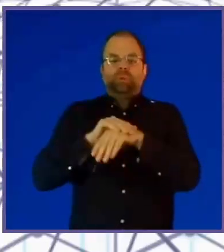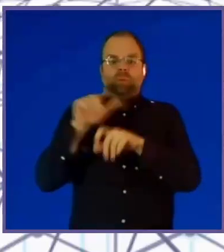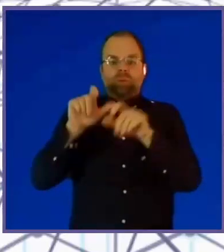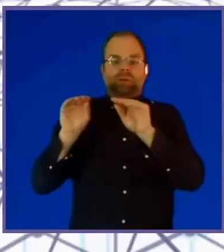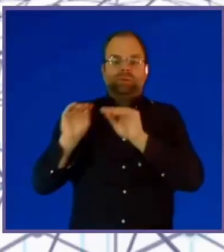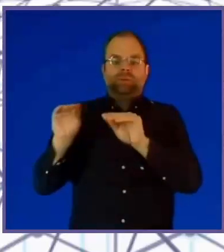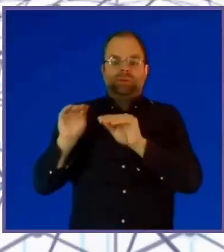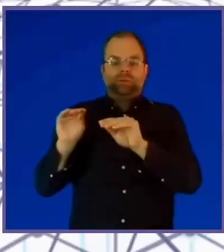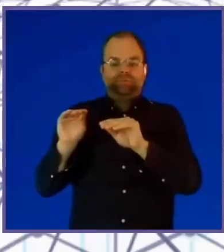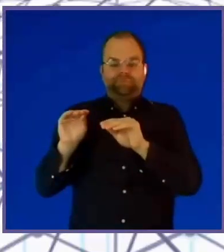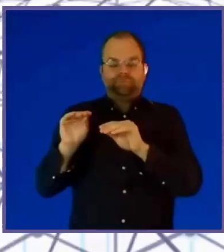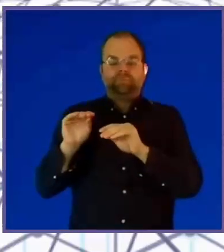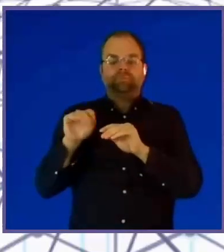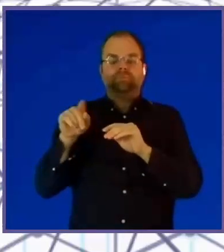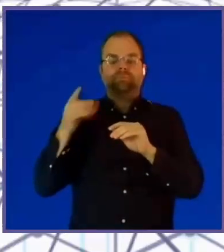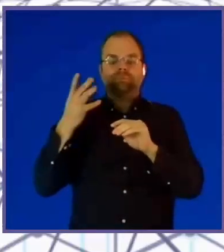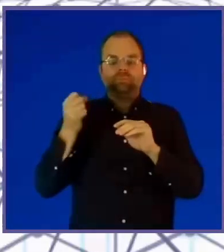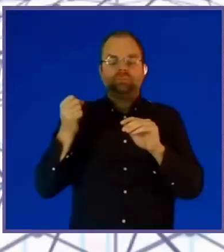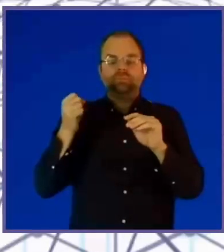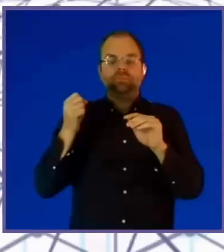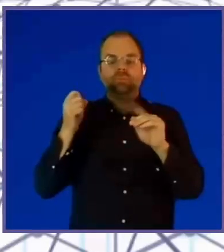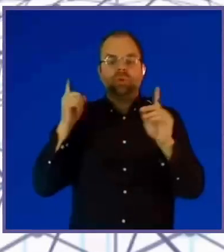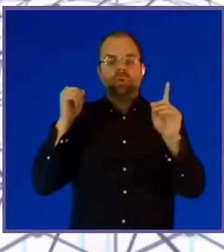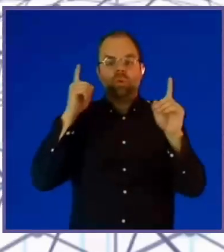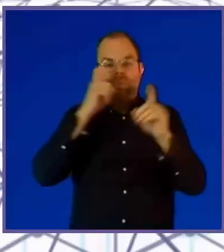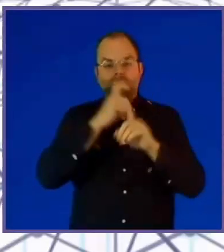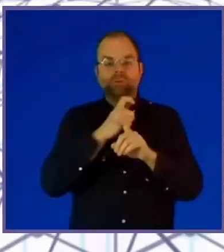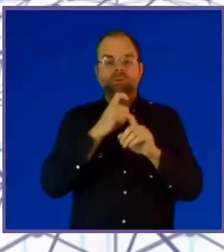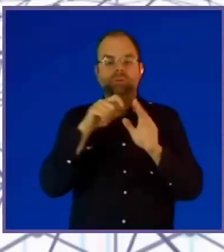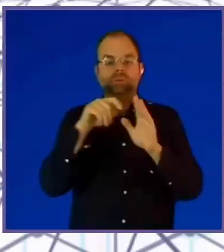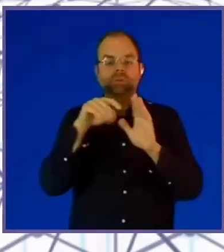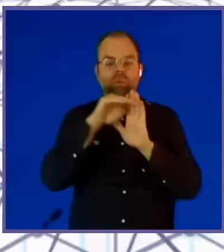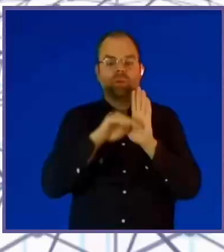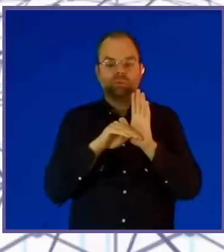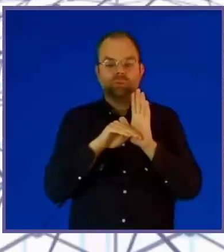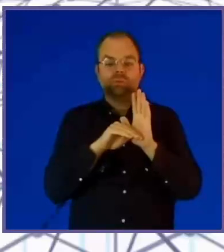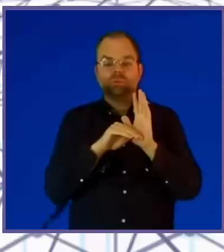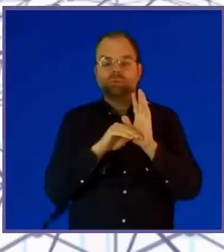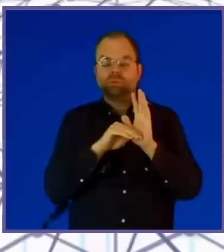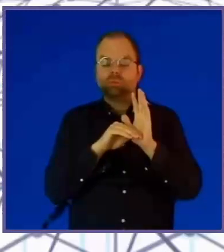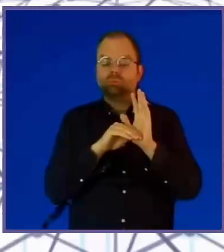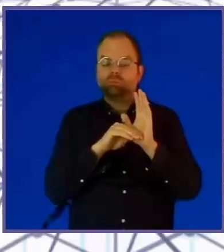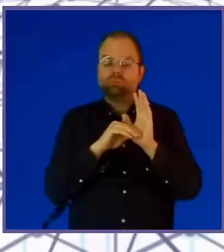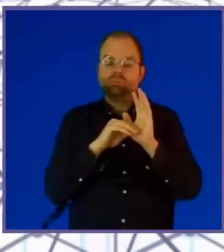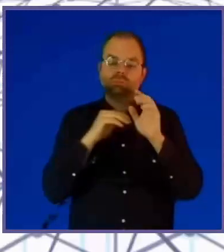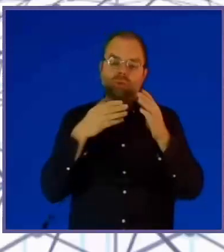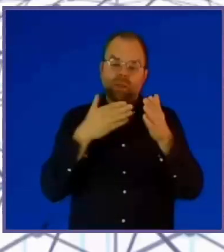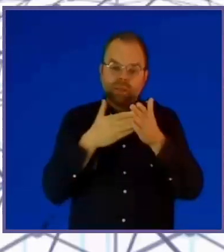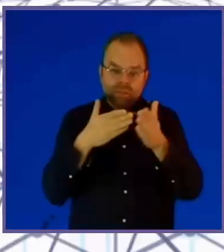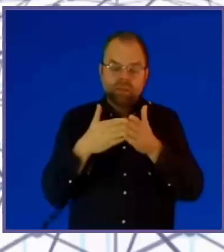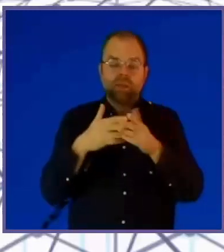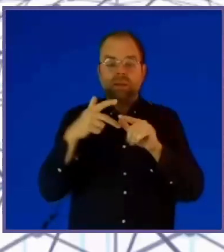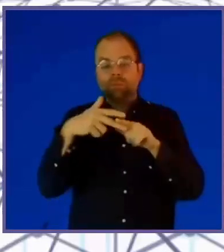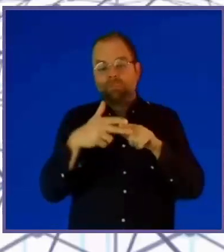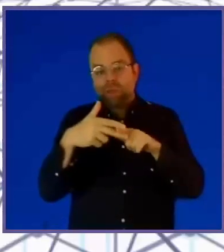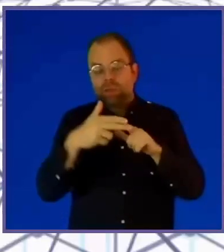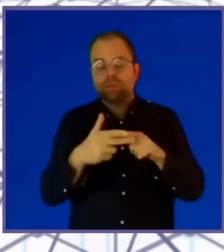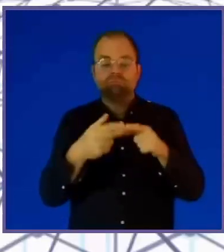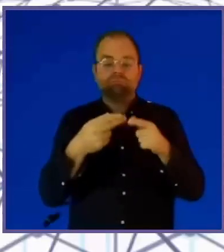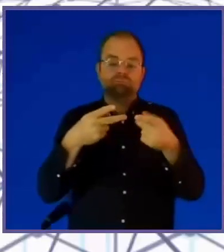are the major issues to service providers. So frequent breakdowns occur due to lack of spare parts and due to lack of skilled technician